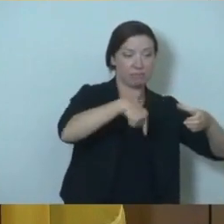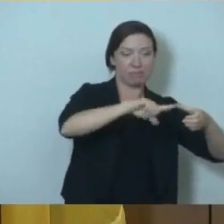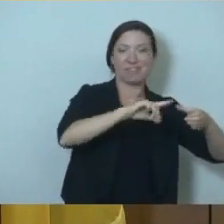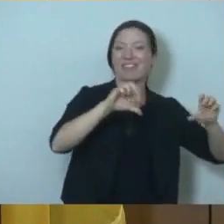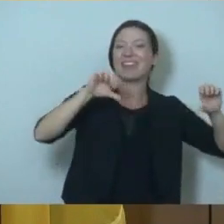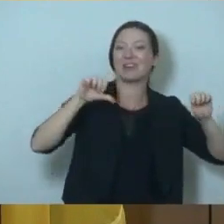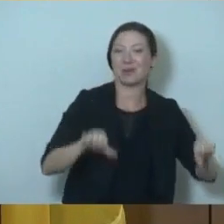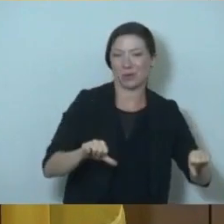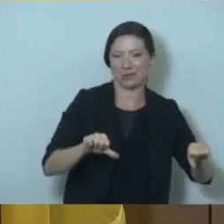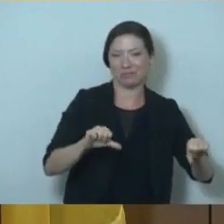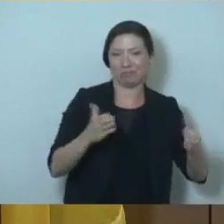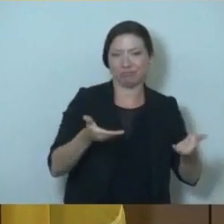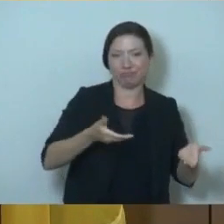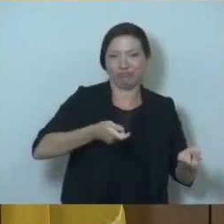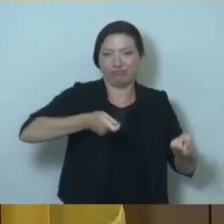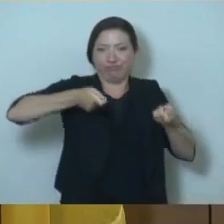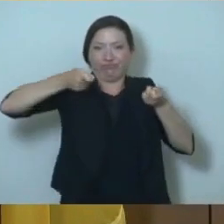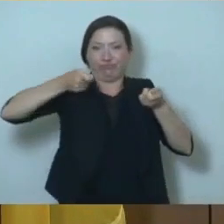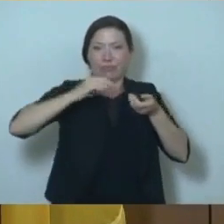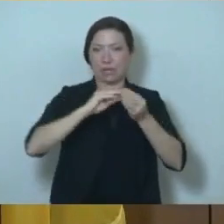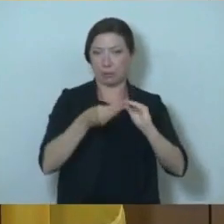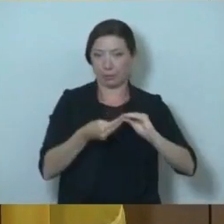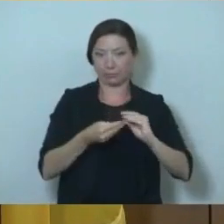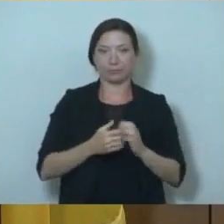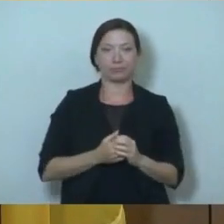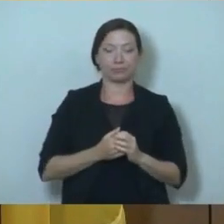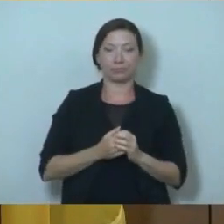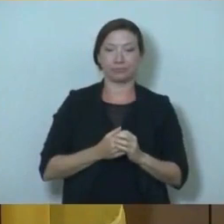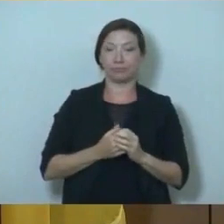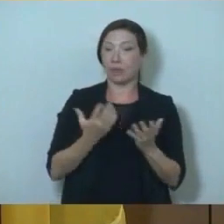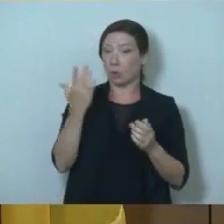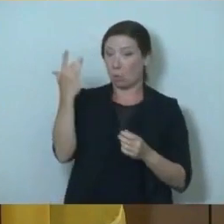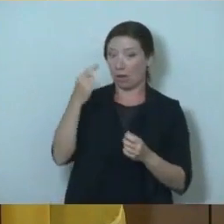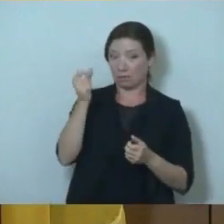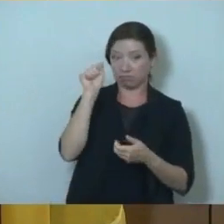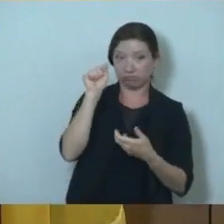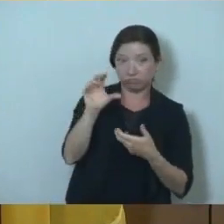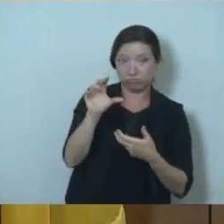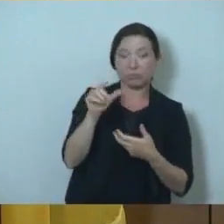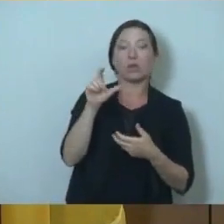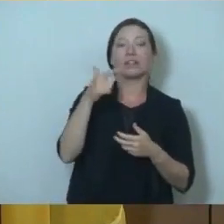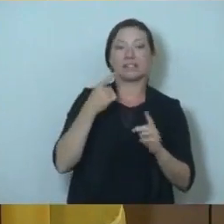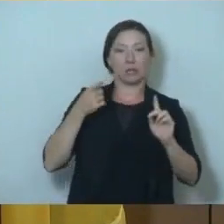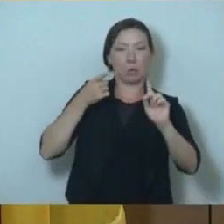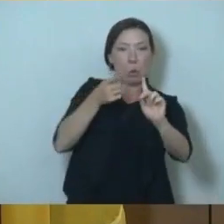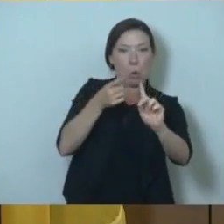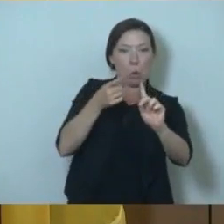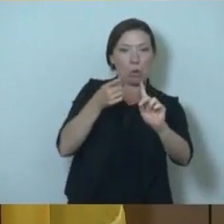AND THE TEAM COULD DO THAT THE REASON I SAY THIS OR OUR GOAL IS TO GET TO A THOUSAND.